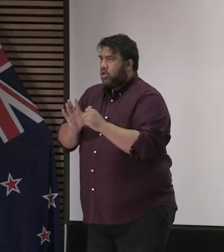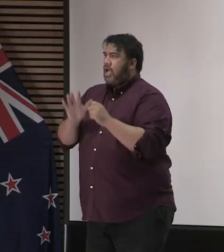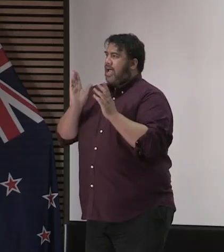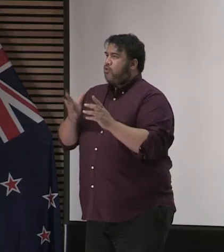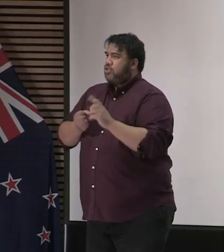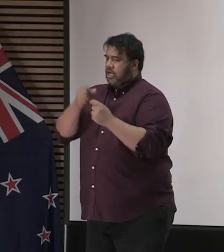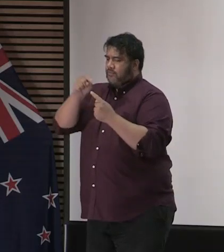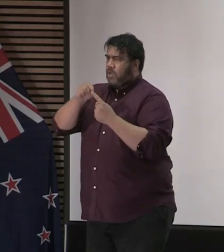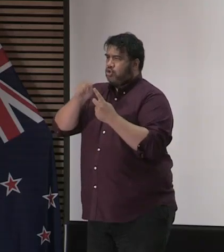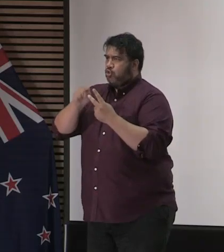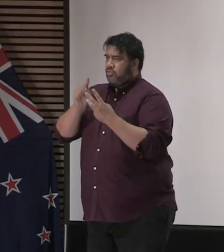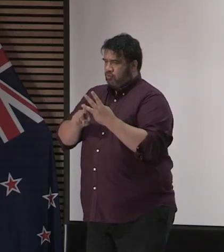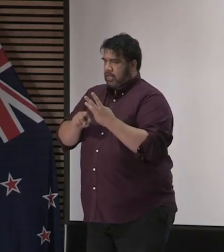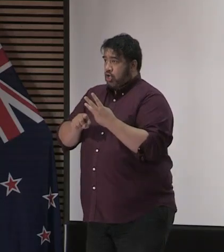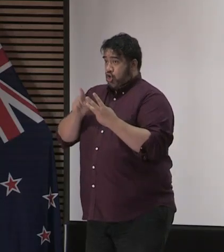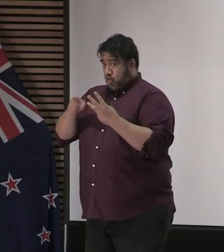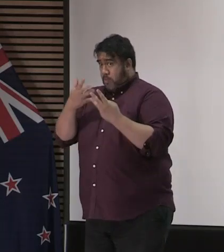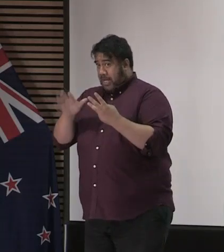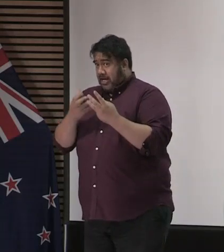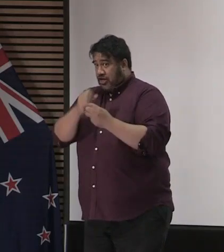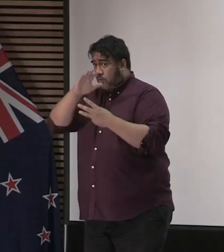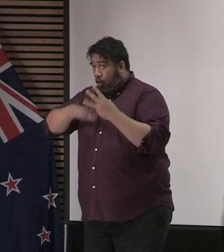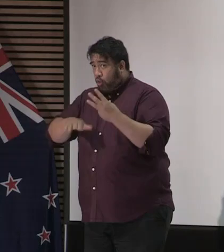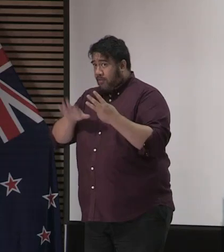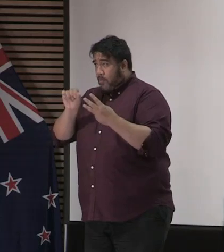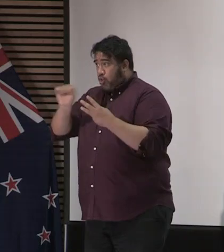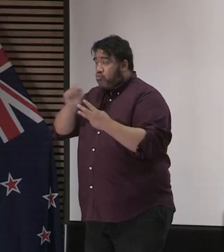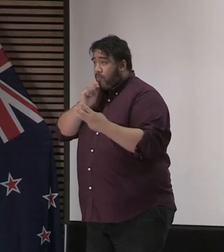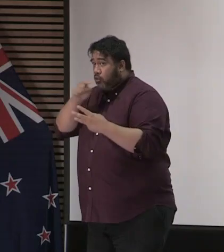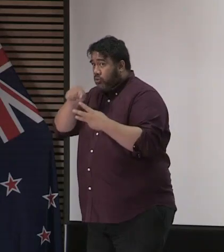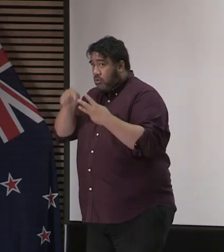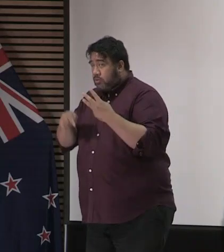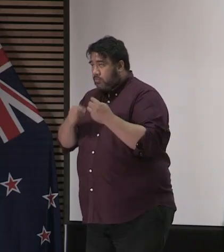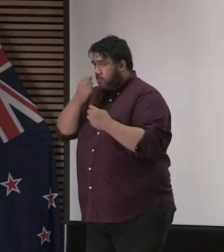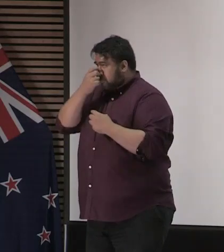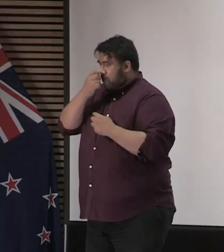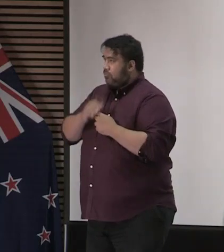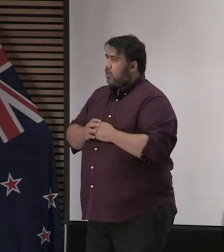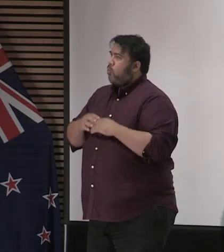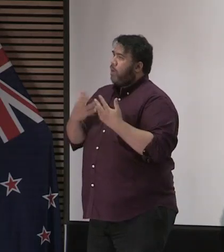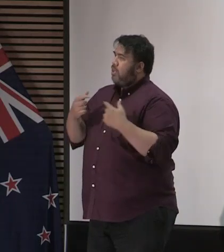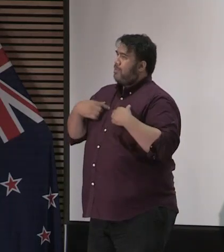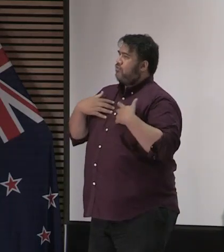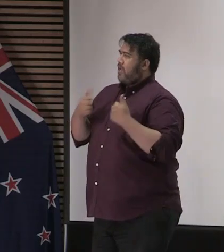Including three of critical priority. Has the Ministry of Health achieved those three